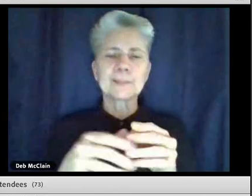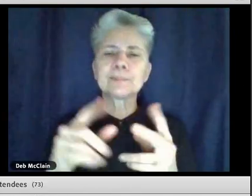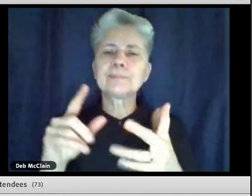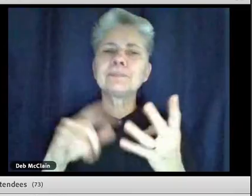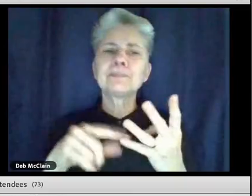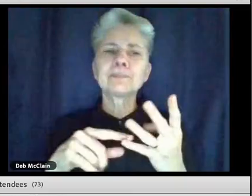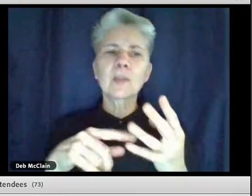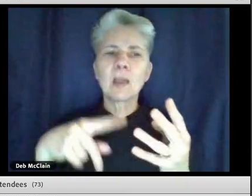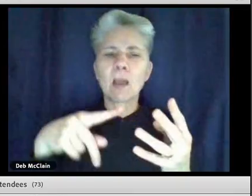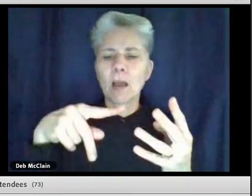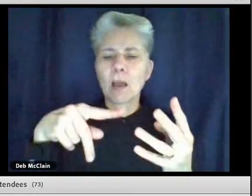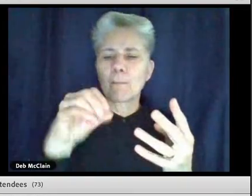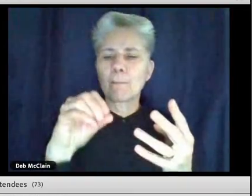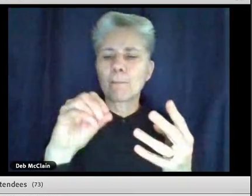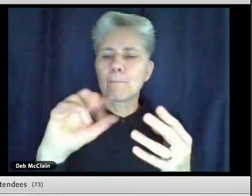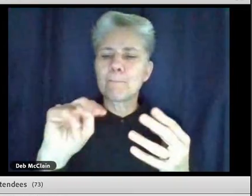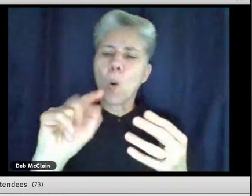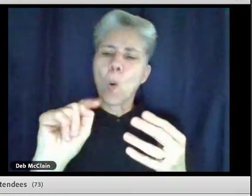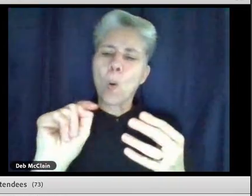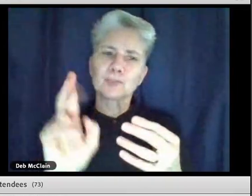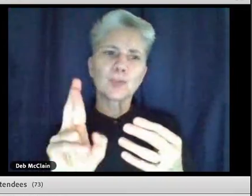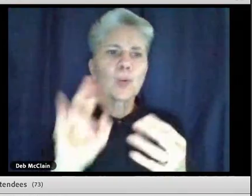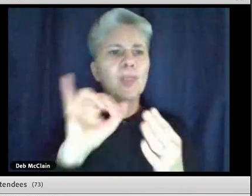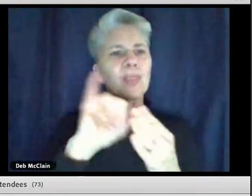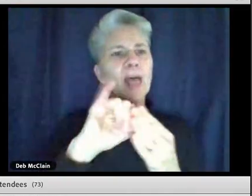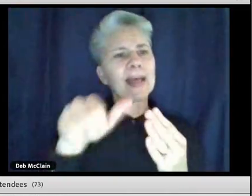so you can be aware of those.